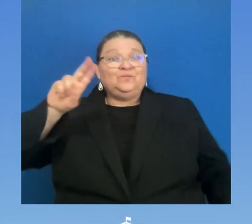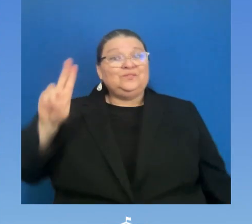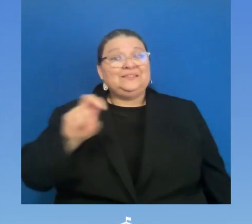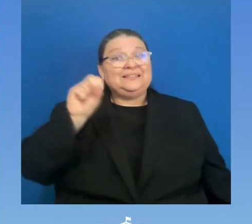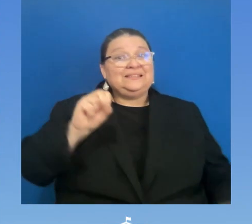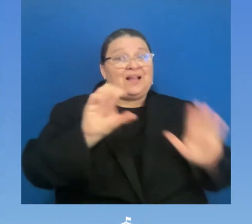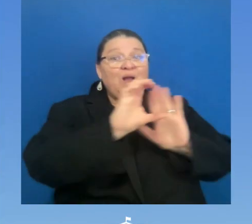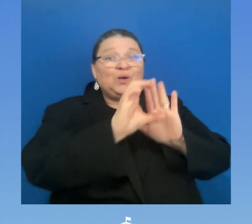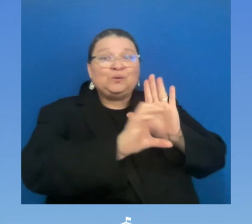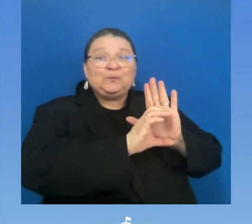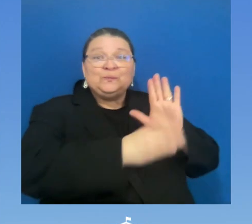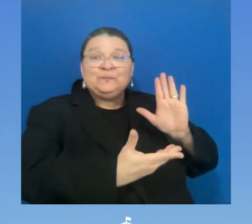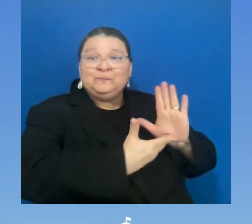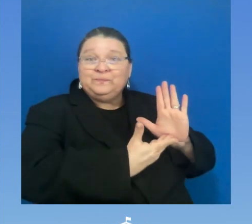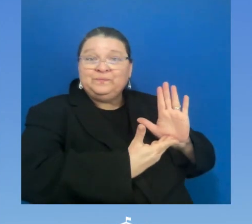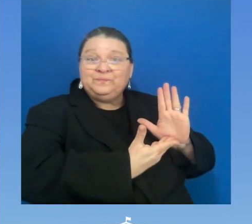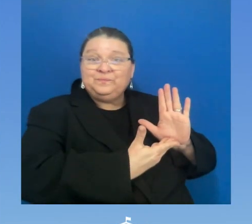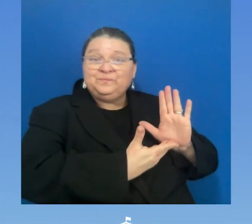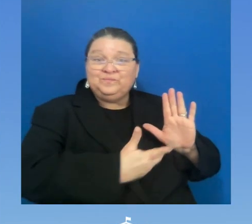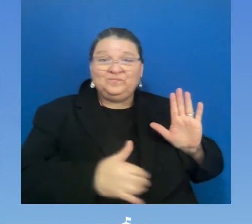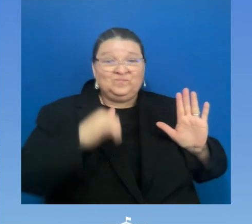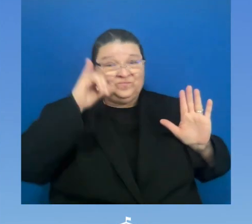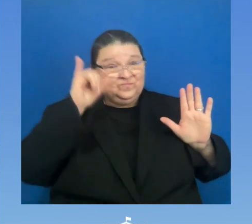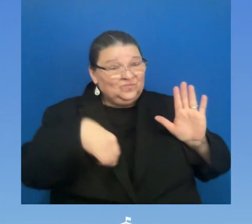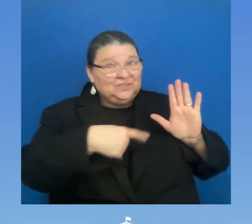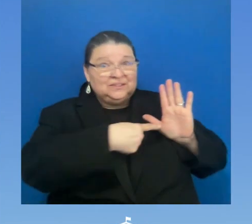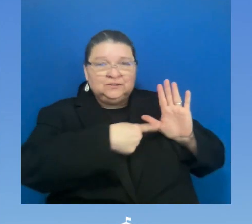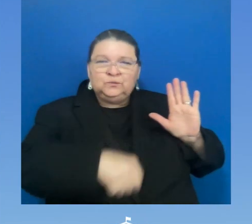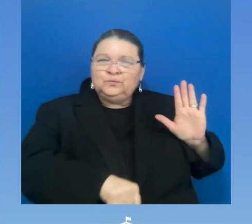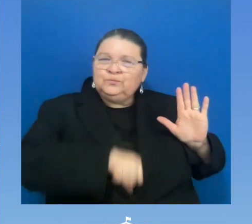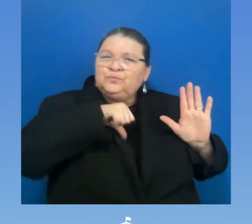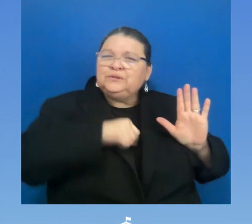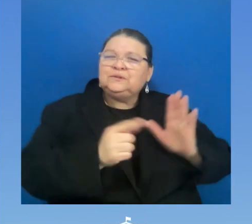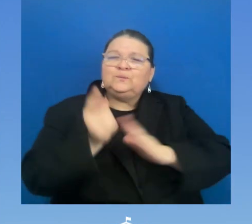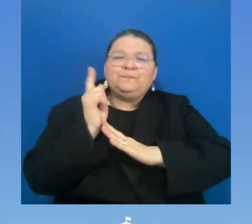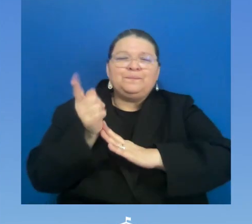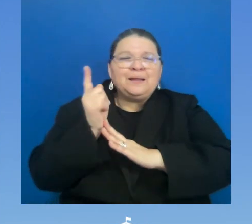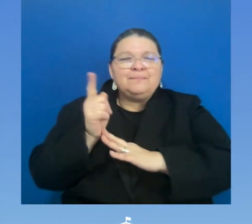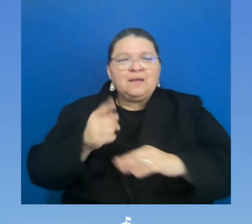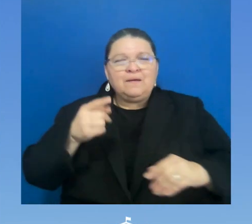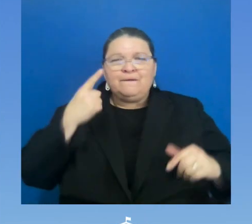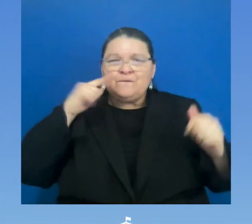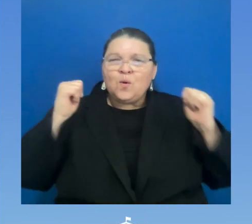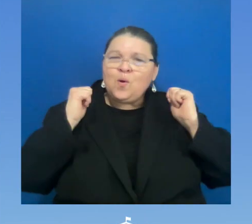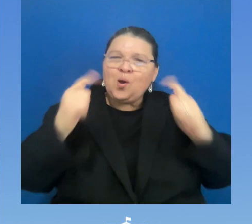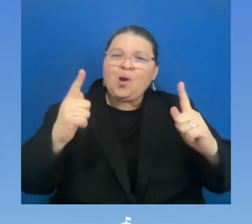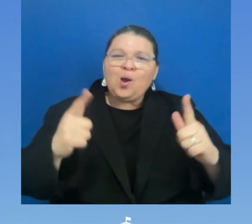a proud moment. The Vice President: So, let's go to the -- we were talking backstage